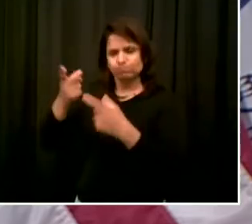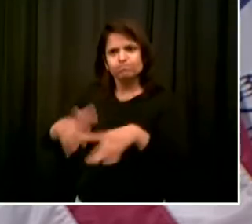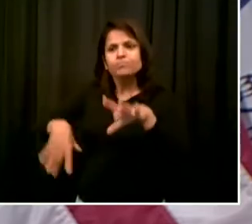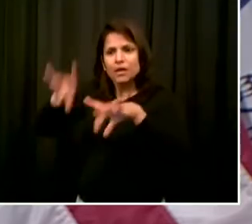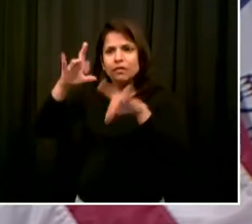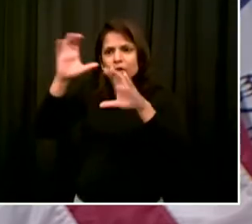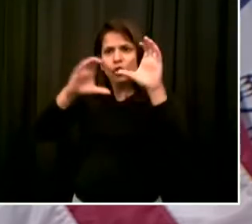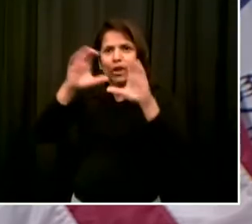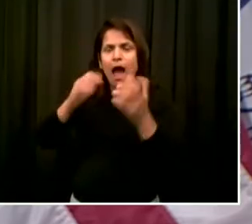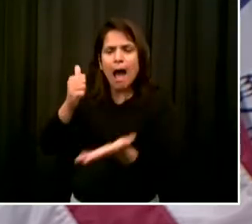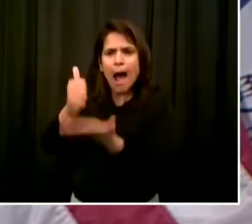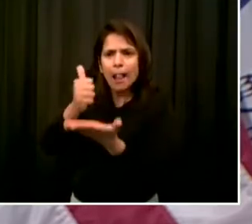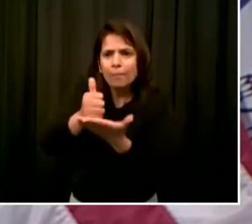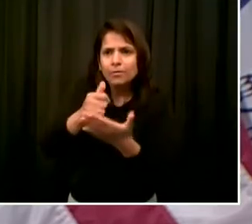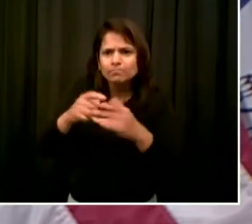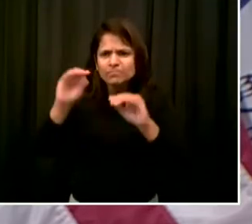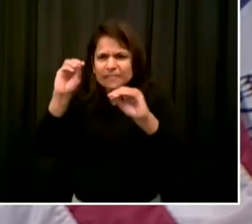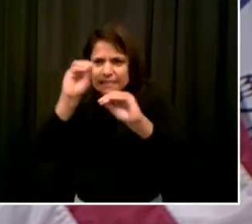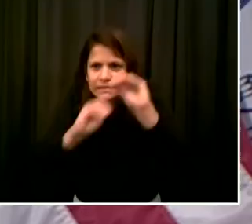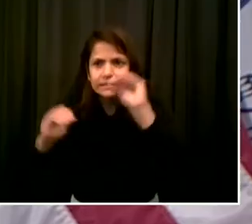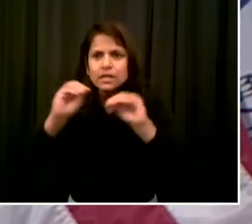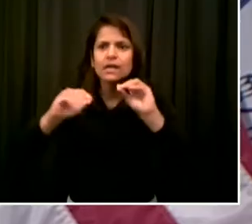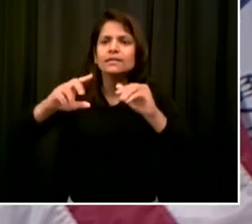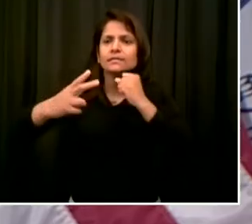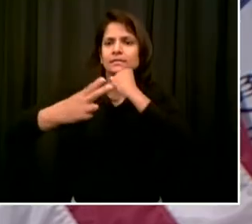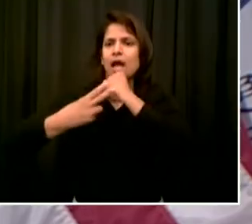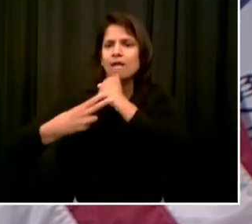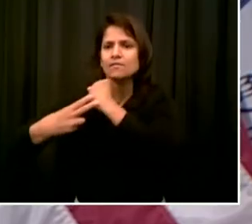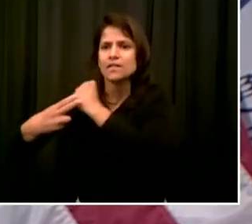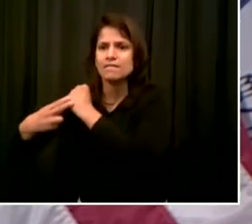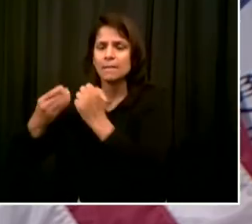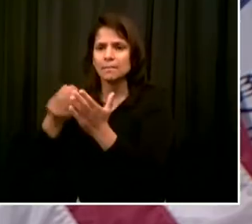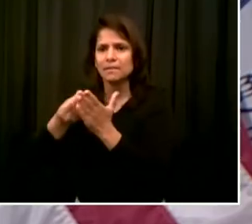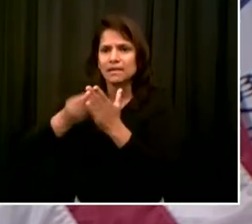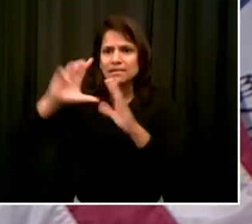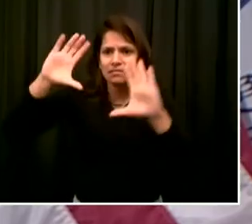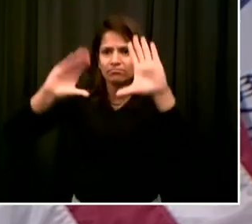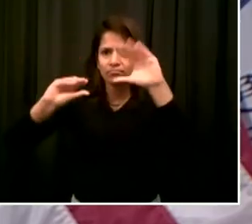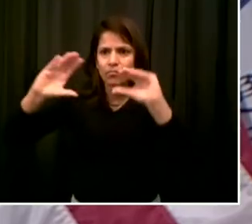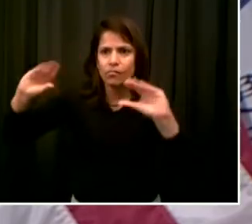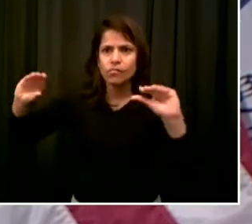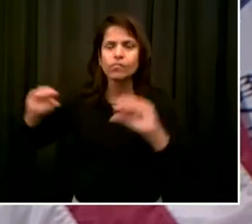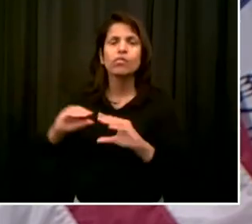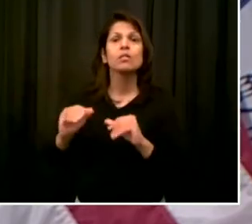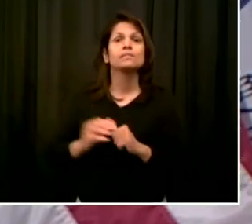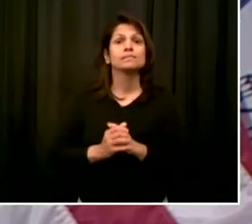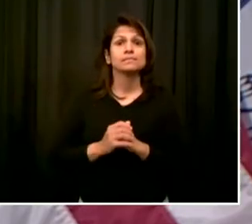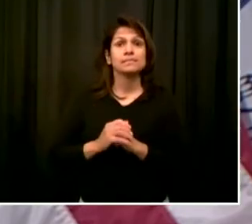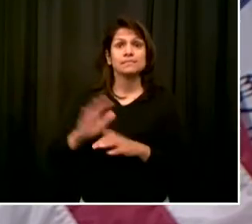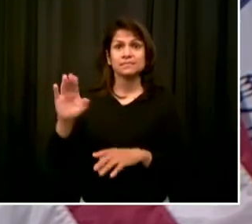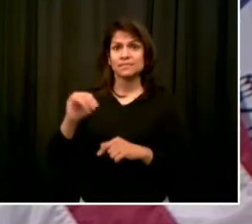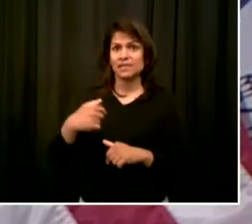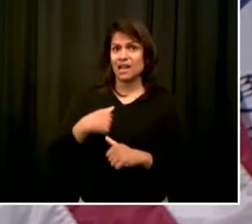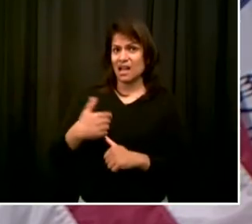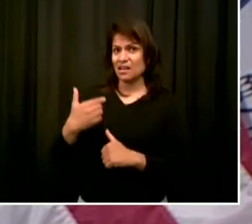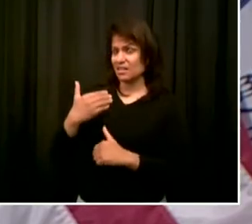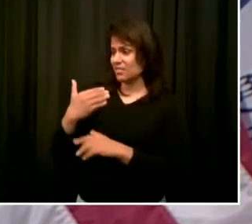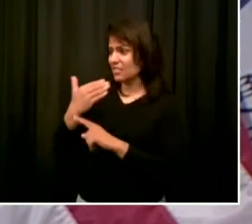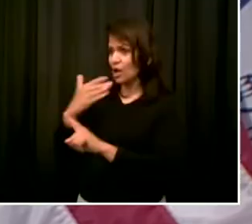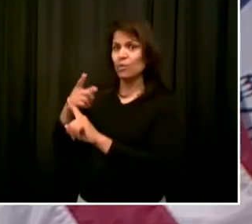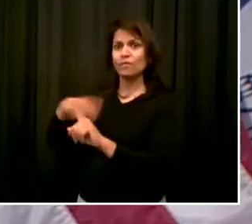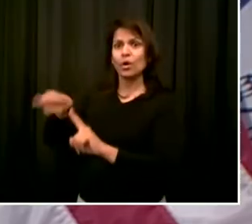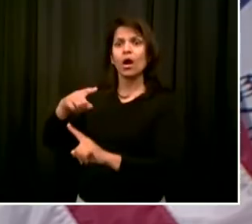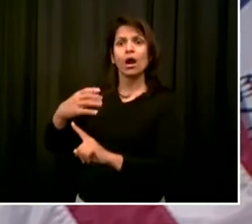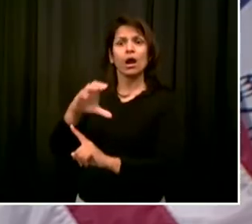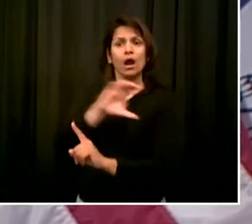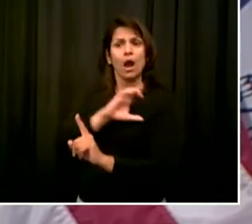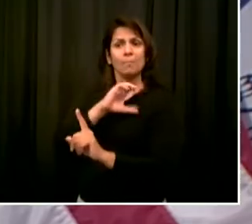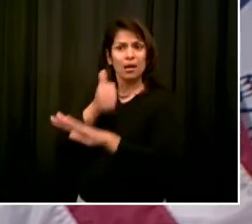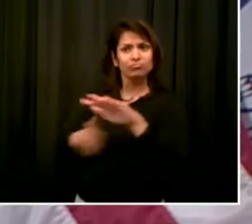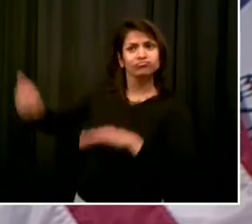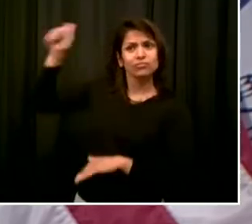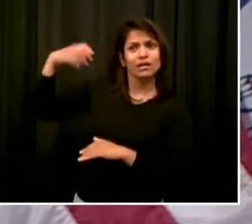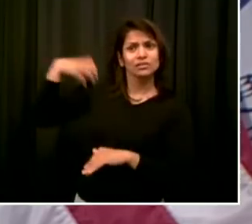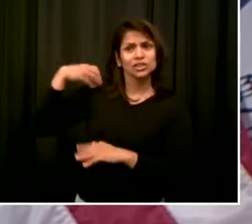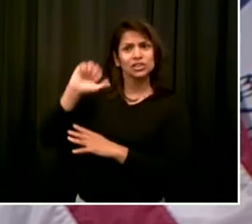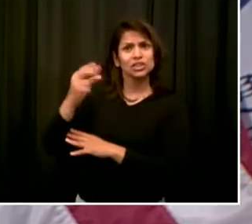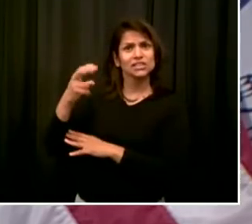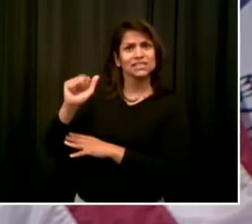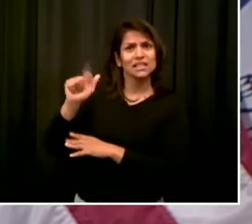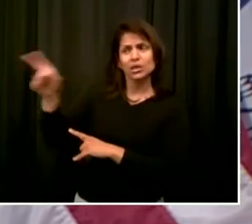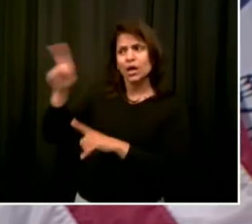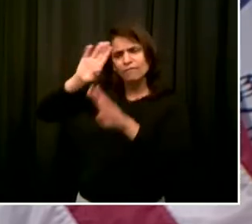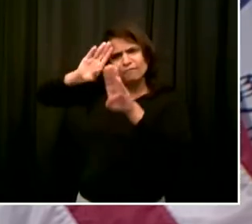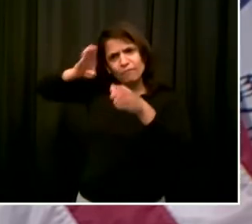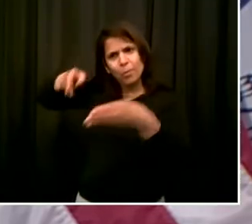DIFFERENT APPROACHES AND I WT AN